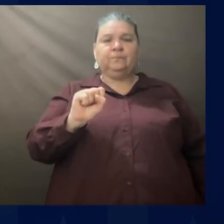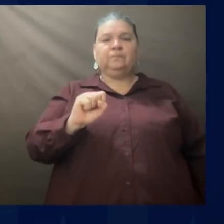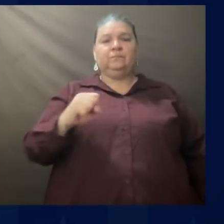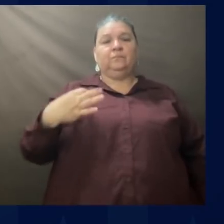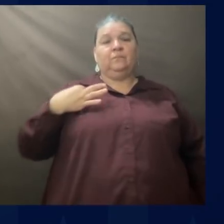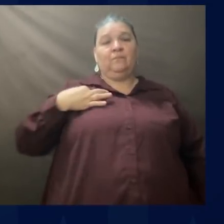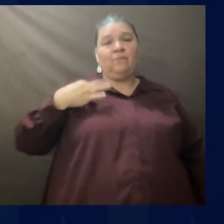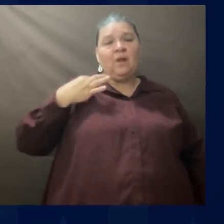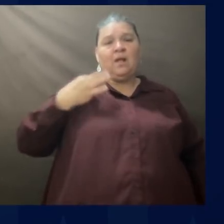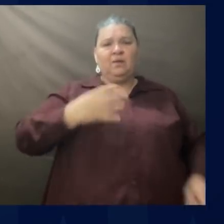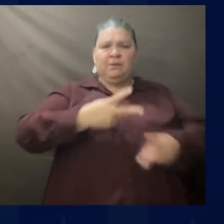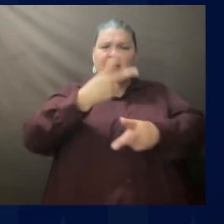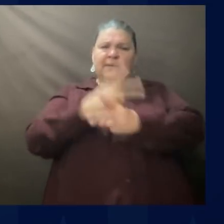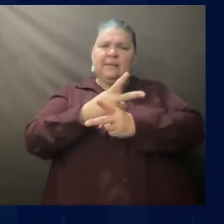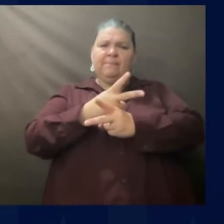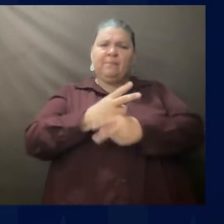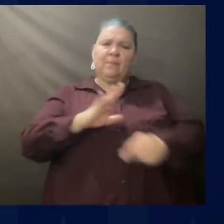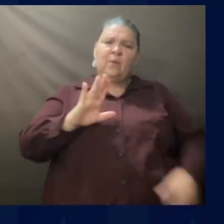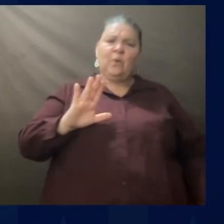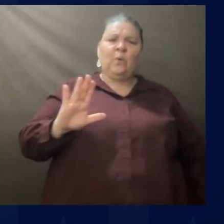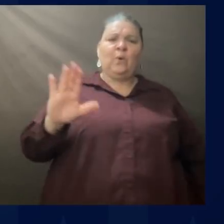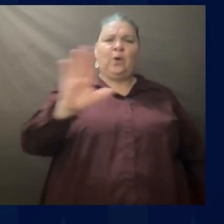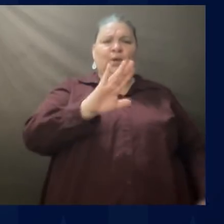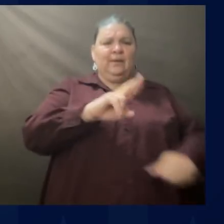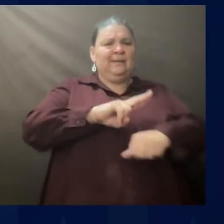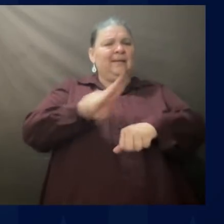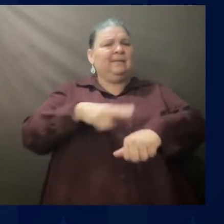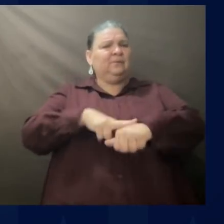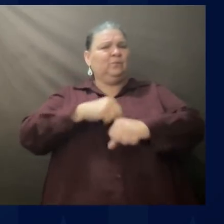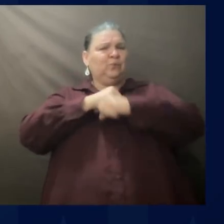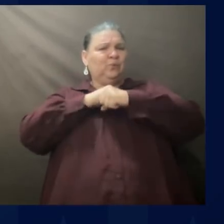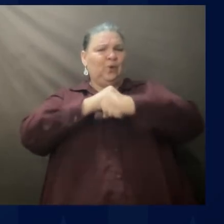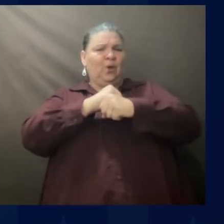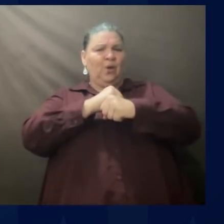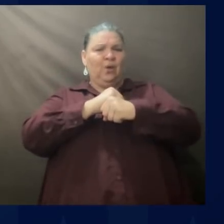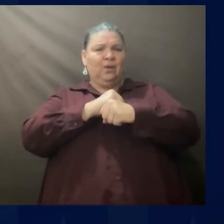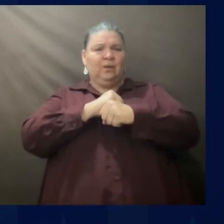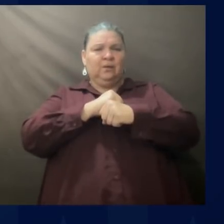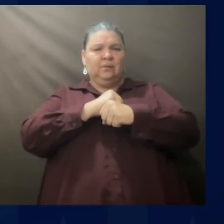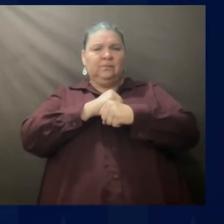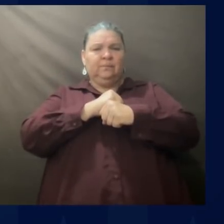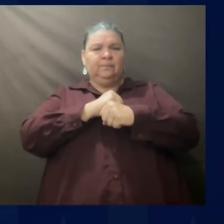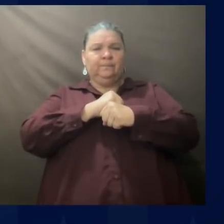And these patriots carry the moral force that can be wielded only by free people